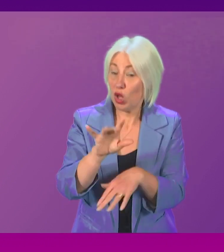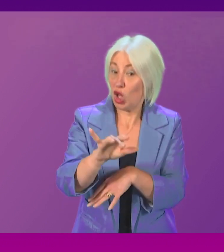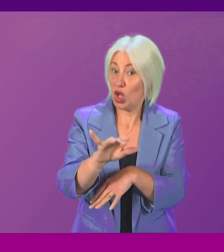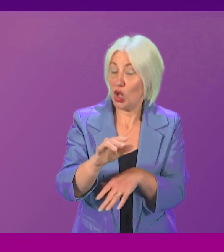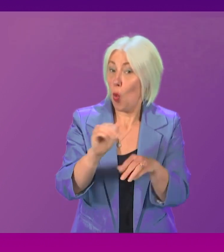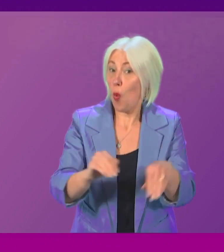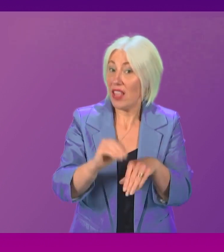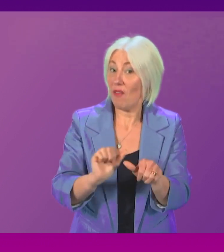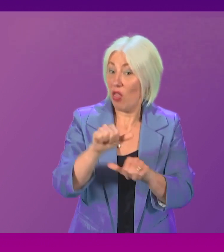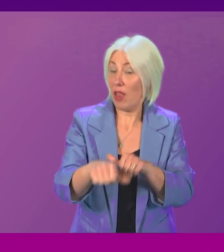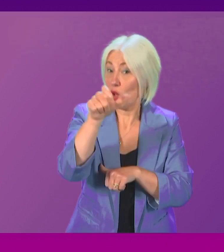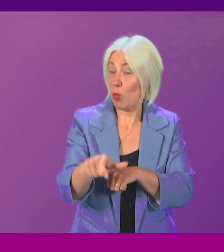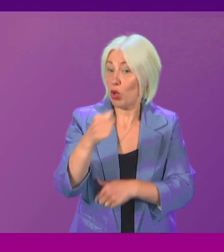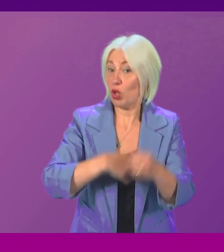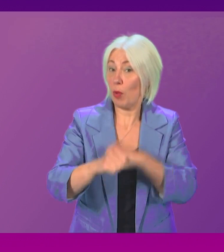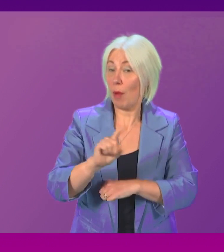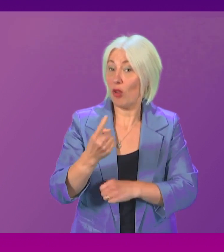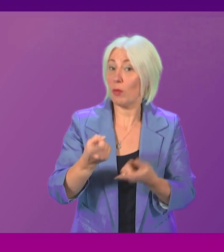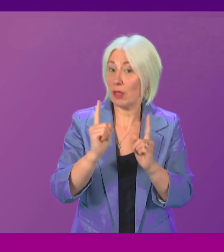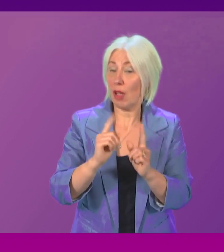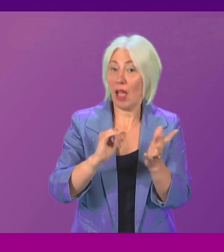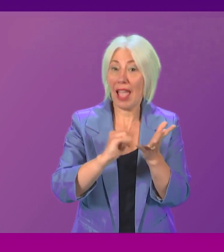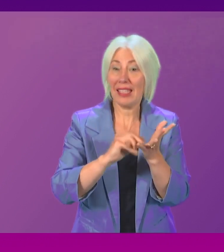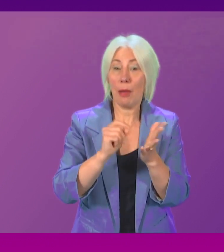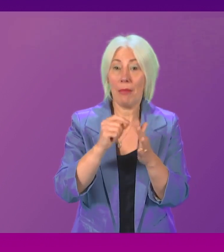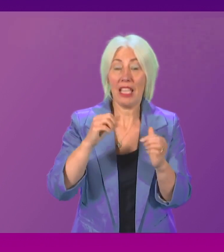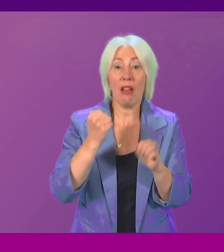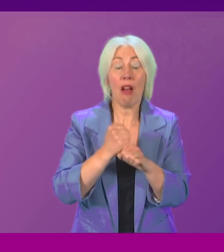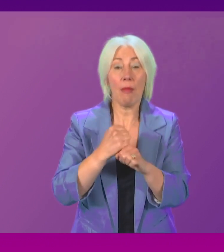After 15 years of Scottish National Party Government, there is not a single Scottish